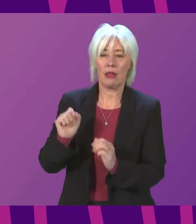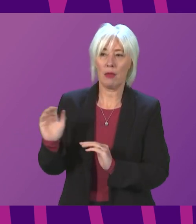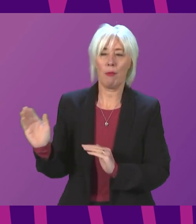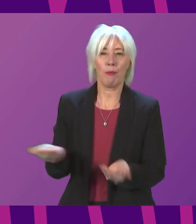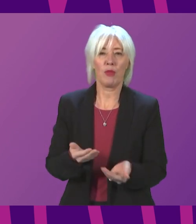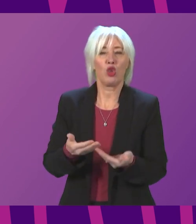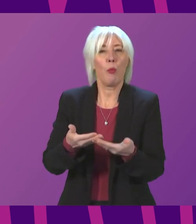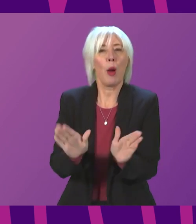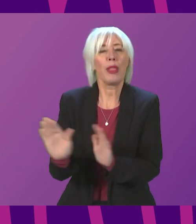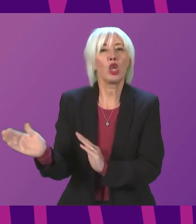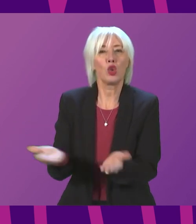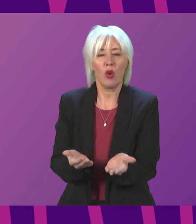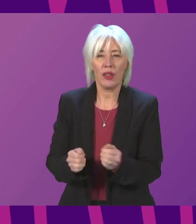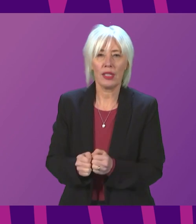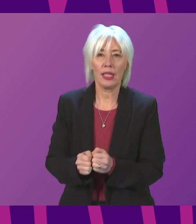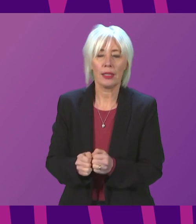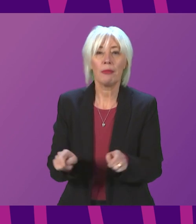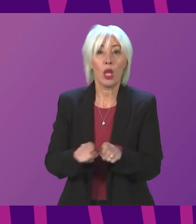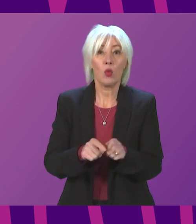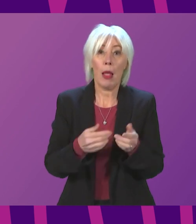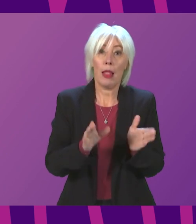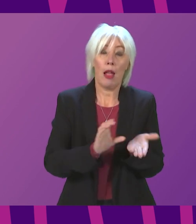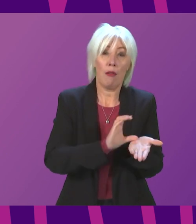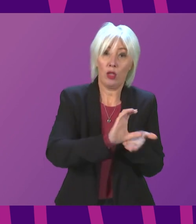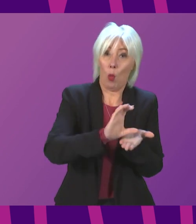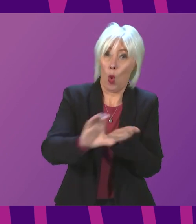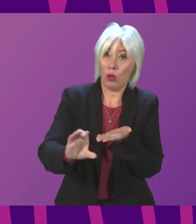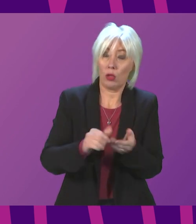I also welcome the broadening of financial support to businesses associated with hospitality,